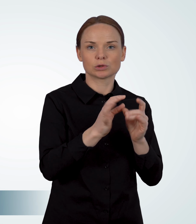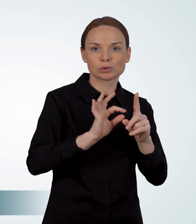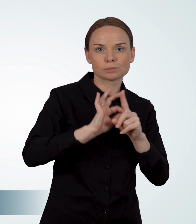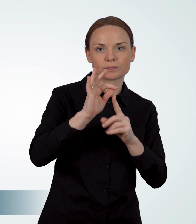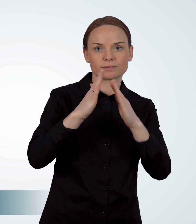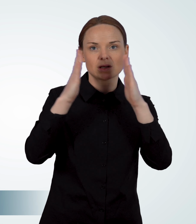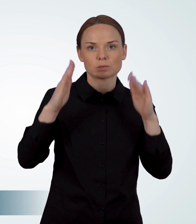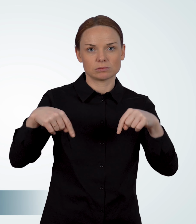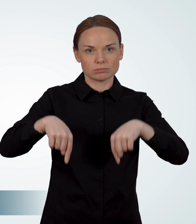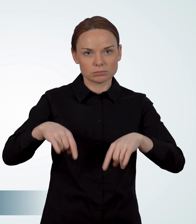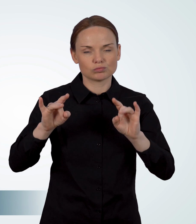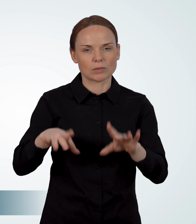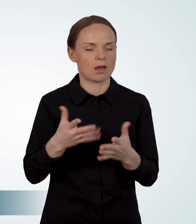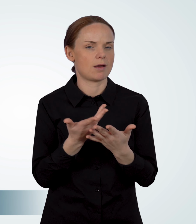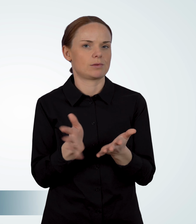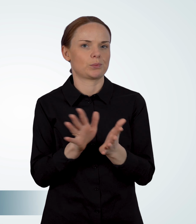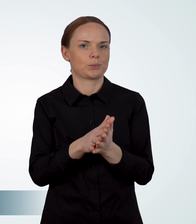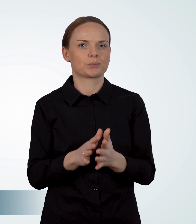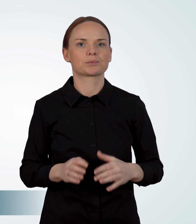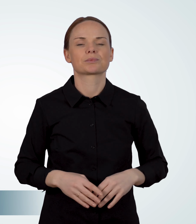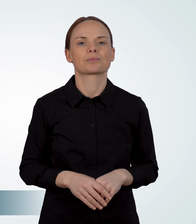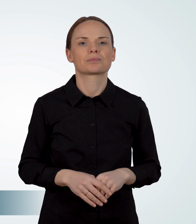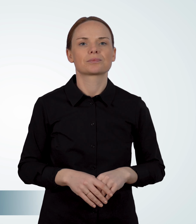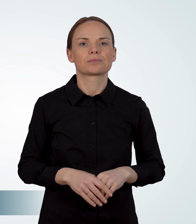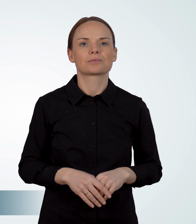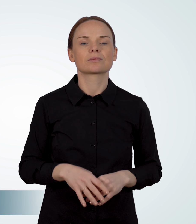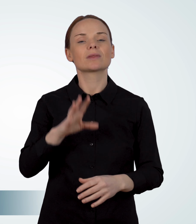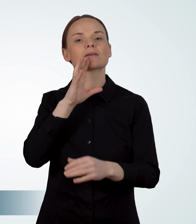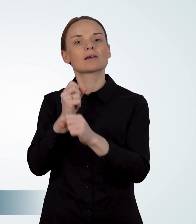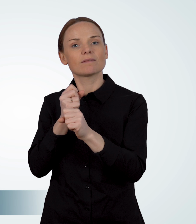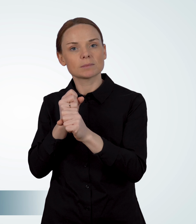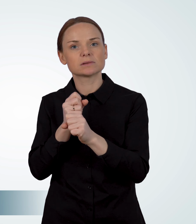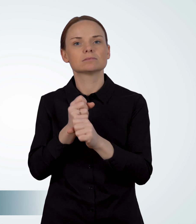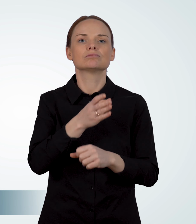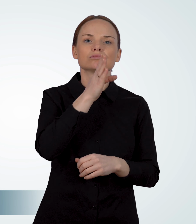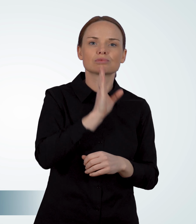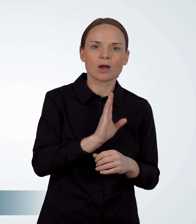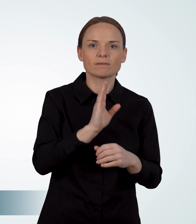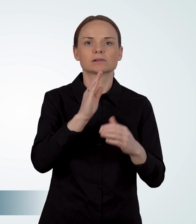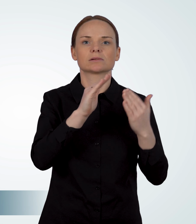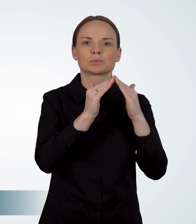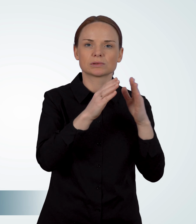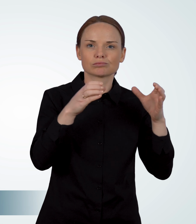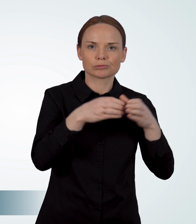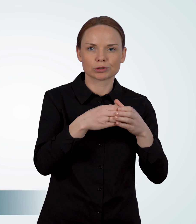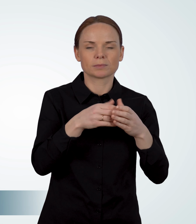to improve housing outcomes for all Australians? 6. How can governments and the private and community sectors,